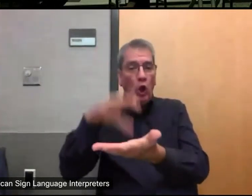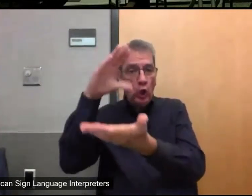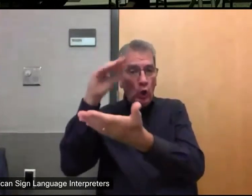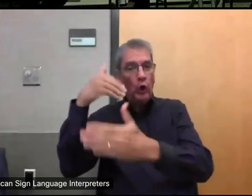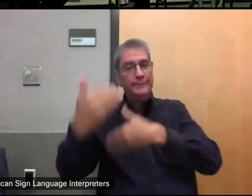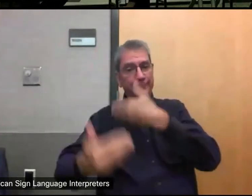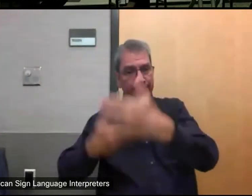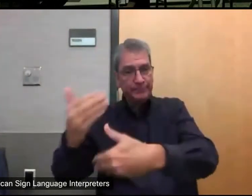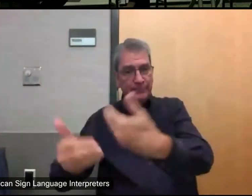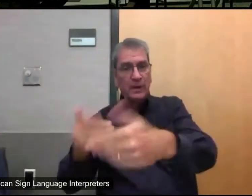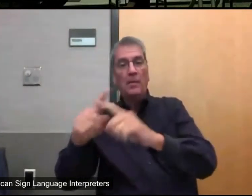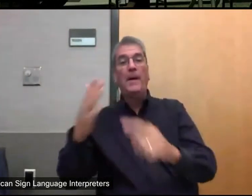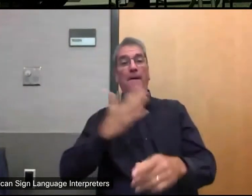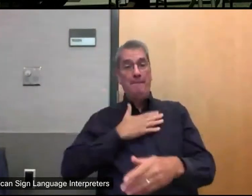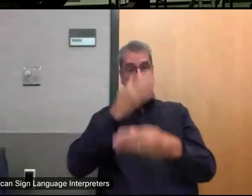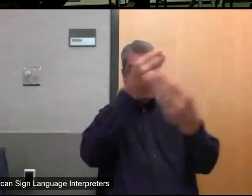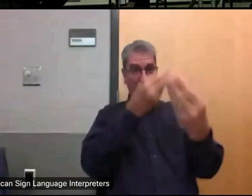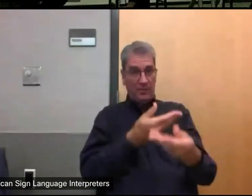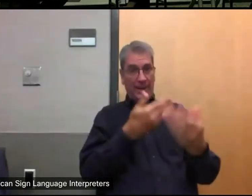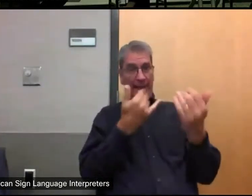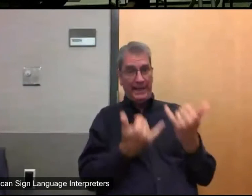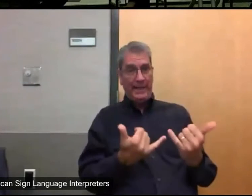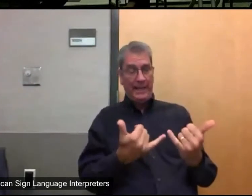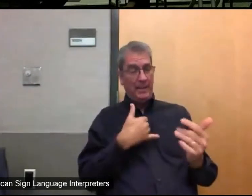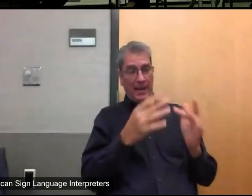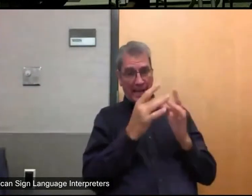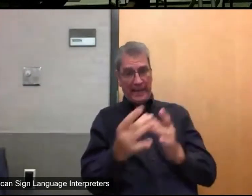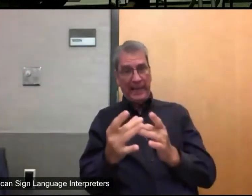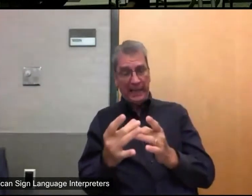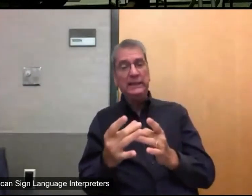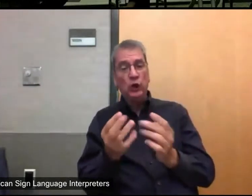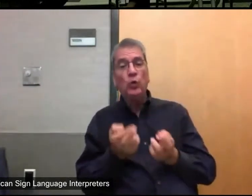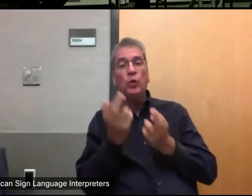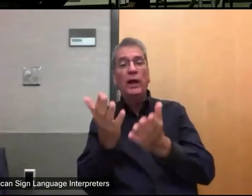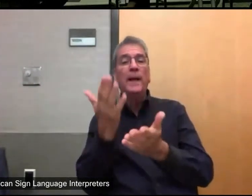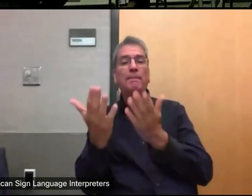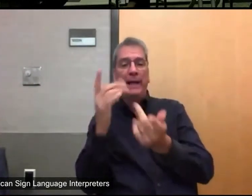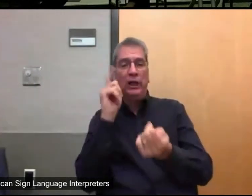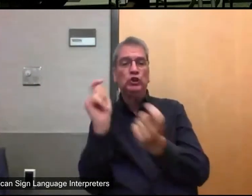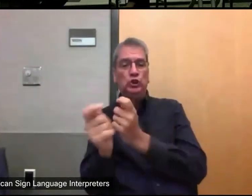know that my information and my guidance is going to change and so practicing everything